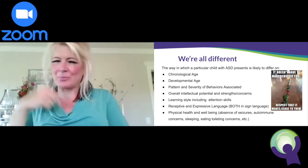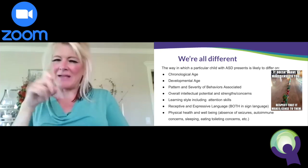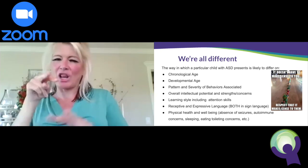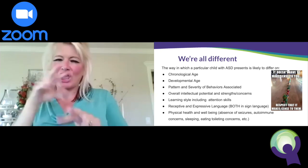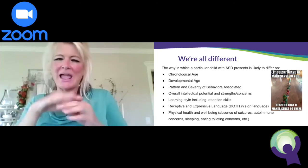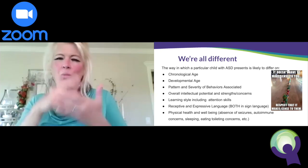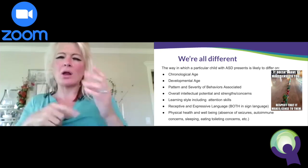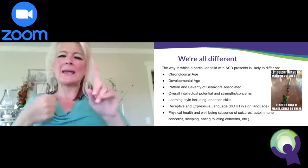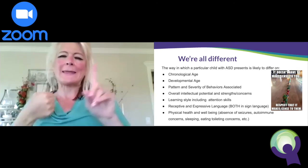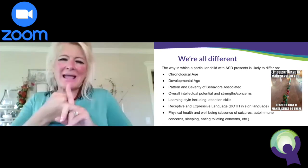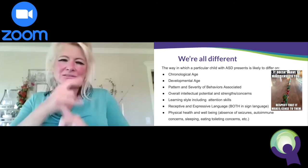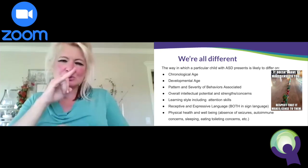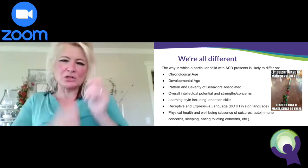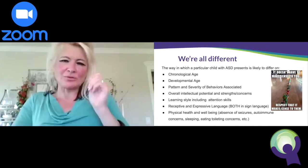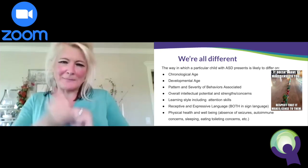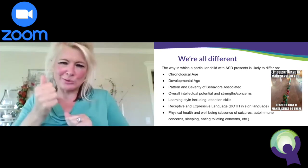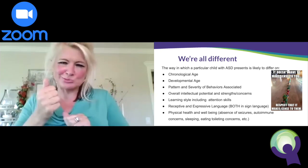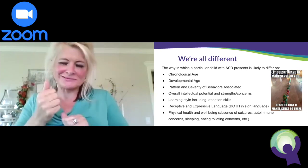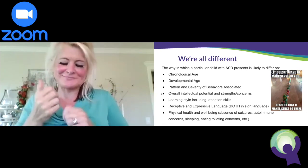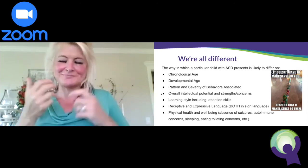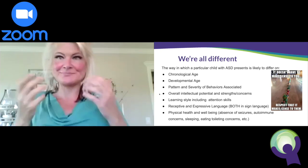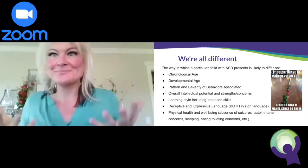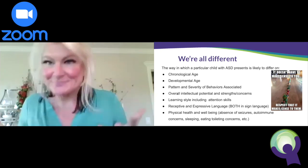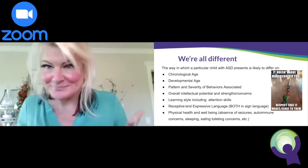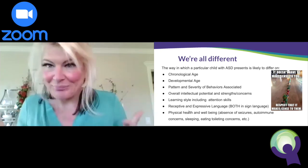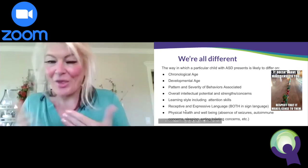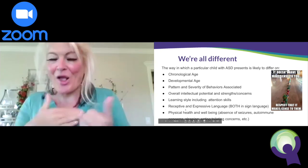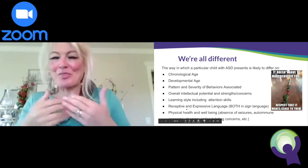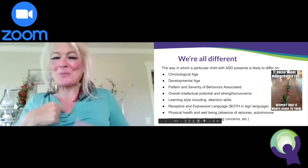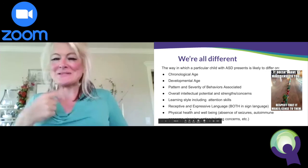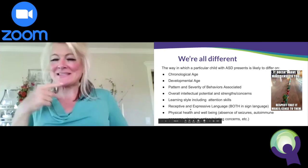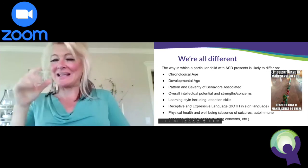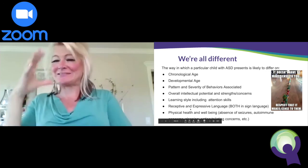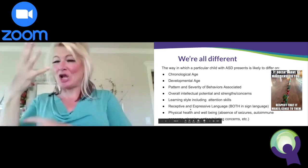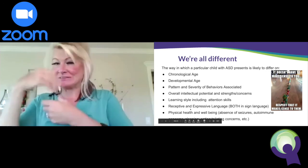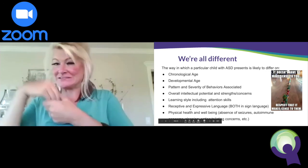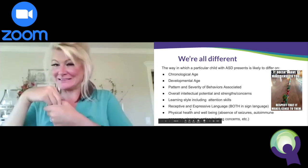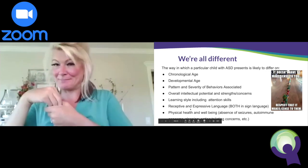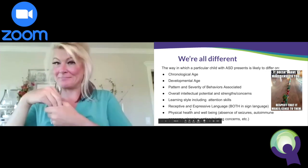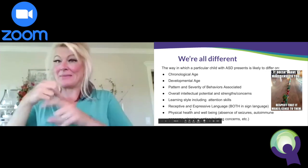it can be very complicated especially when working with under IDEA. and how it impacts kids it impacts